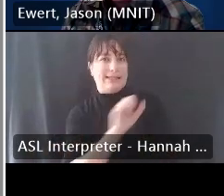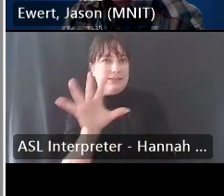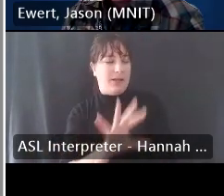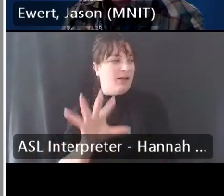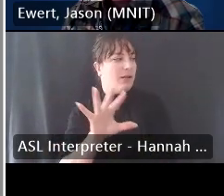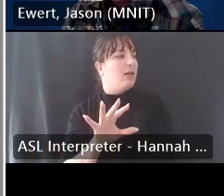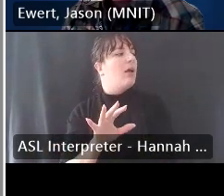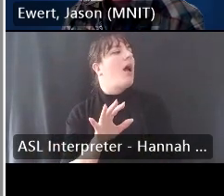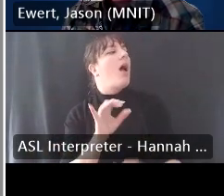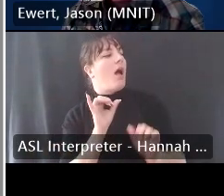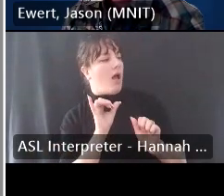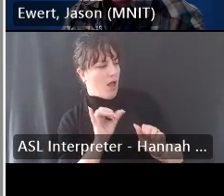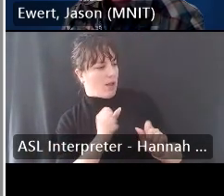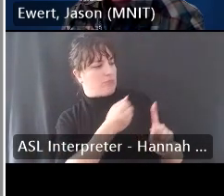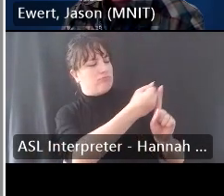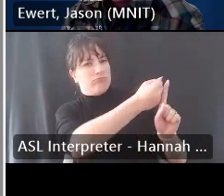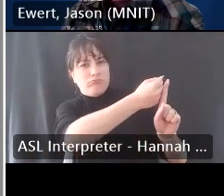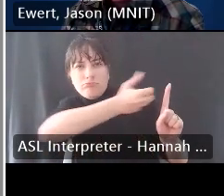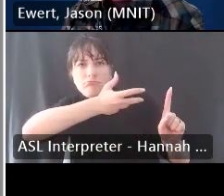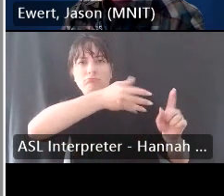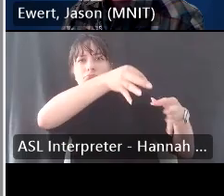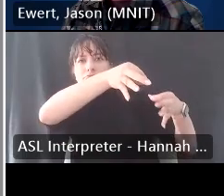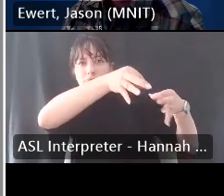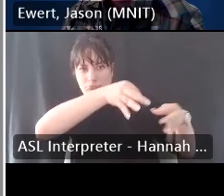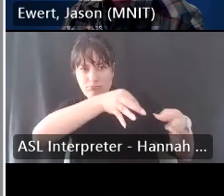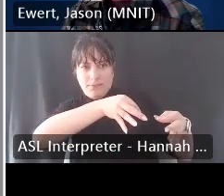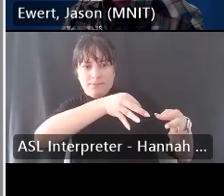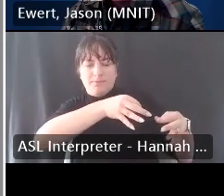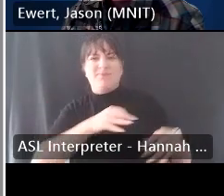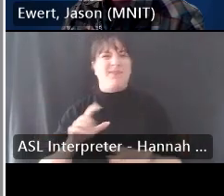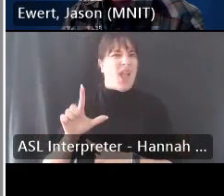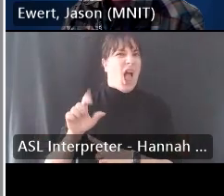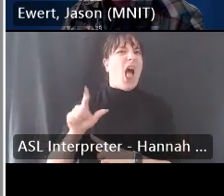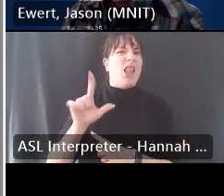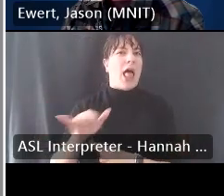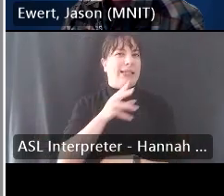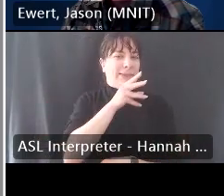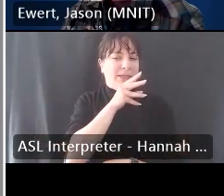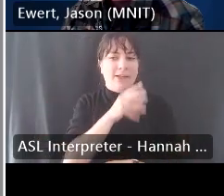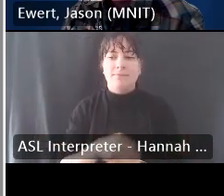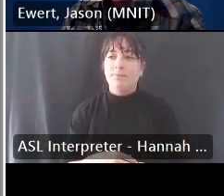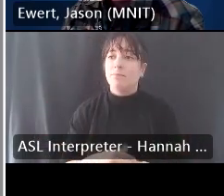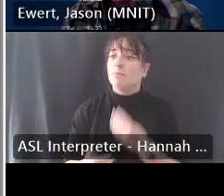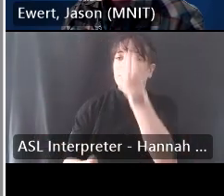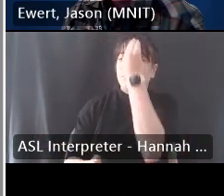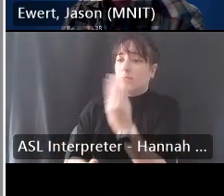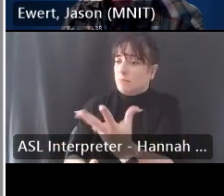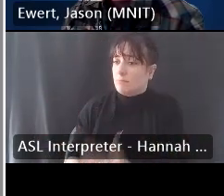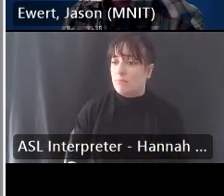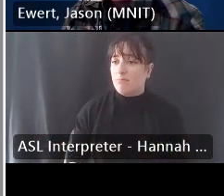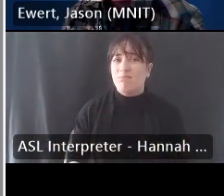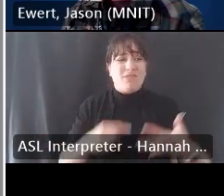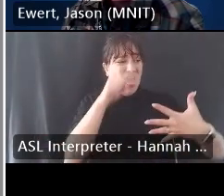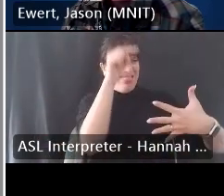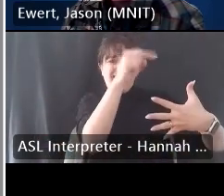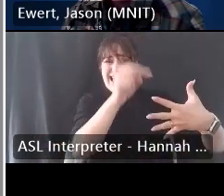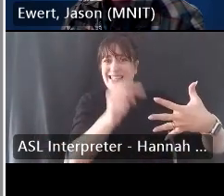And I just want to say that this kind of information, I've never had access to before. So this was really a fun experience